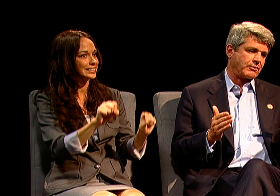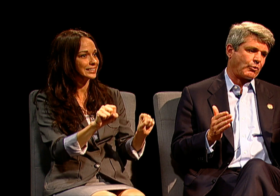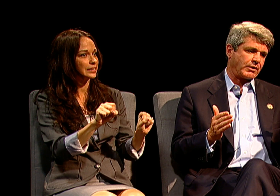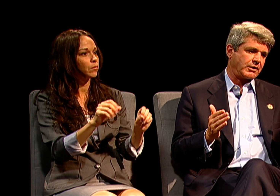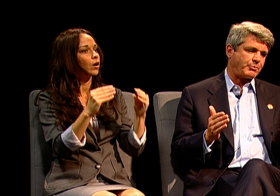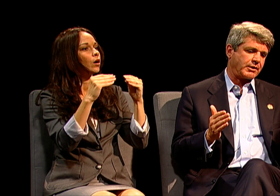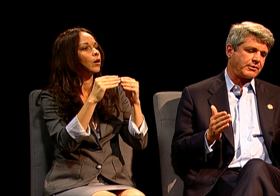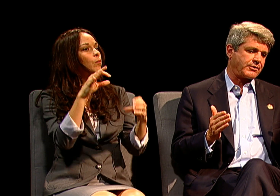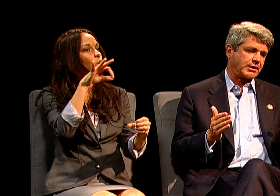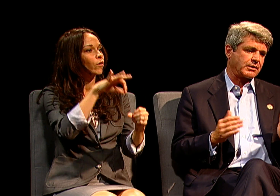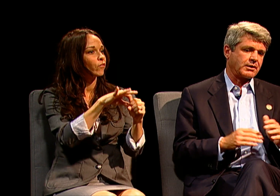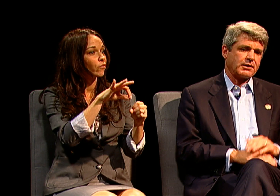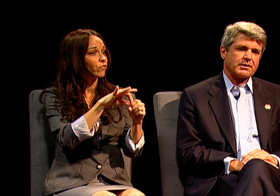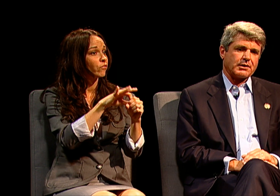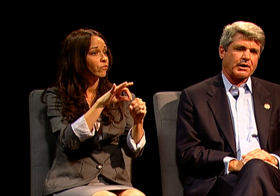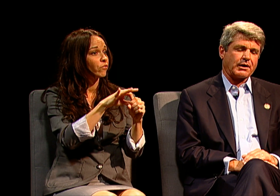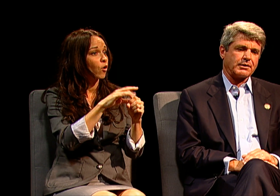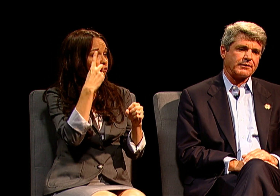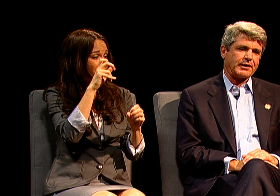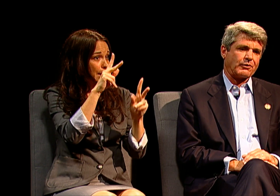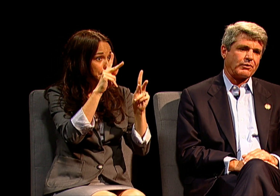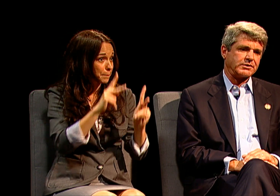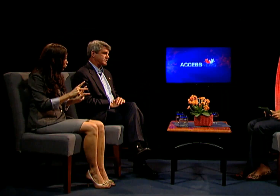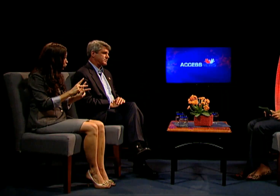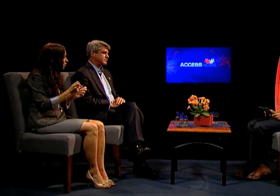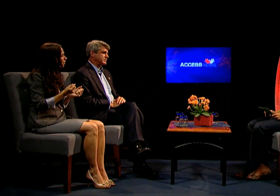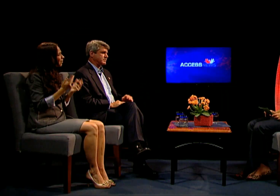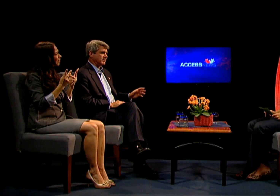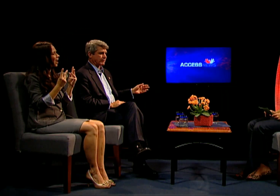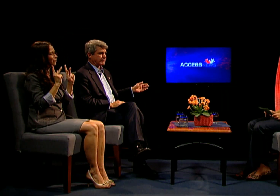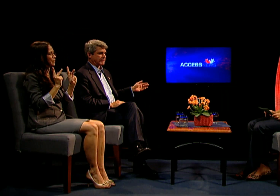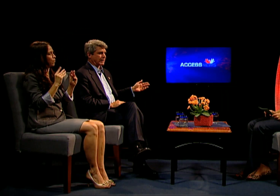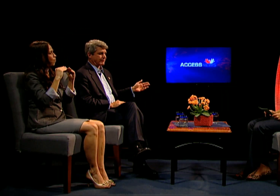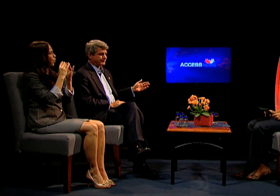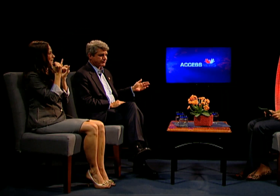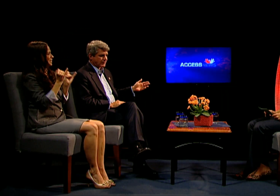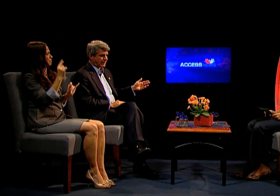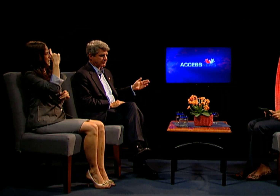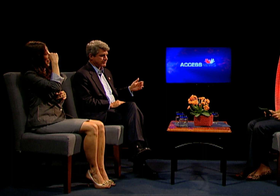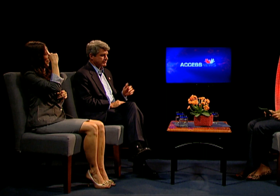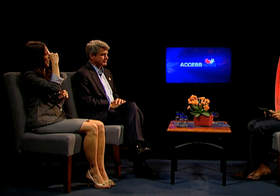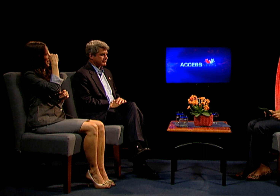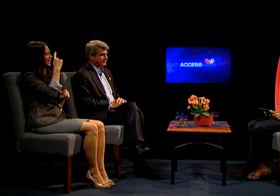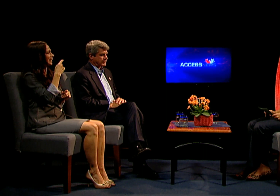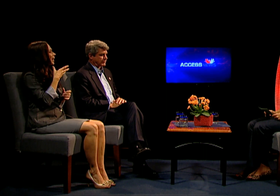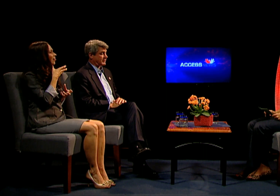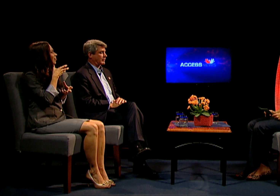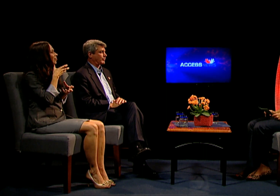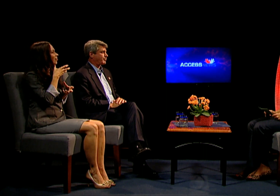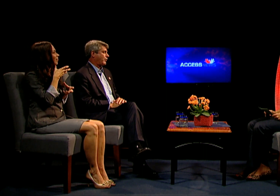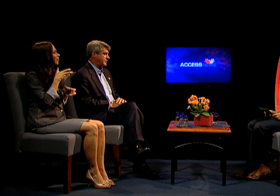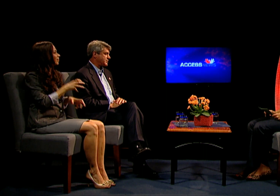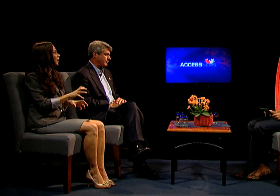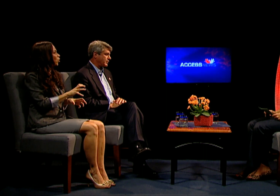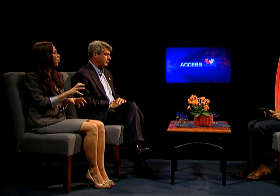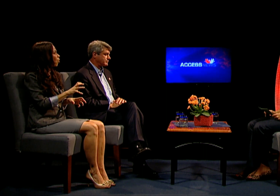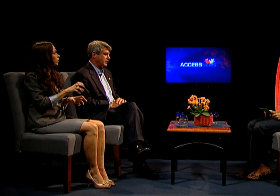THEY'RE MORE INDEPENDENT THINKING AND THEY DON'T WANT TO JUST BE A-- DO EXACTLY WHAT THE PARTY IS TELLING THEM.